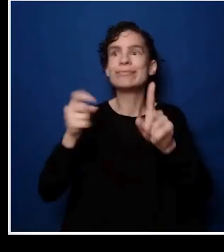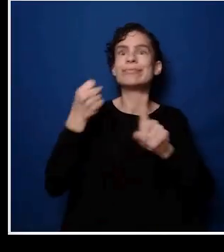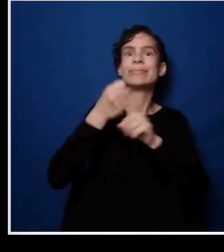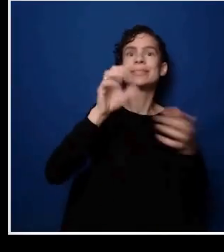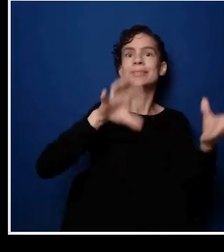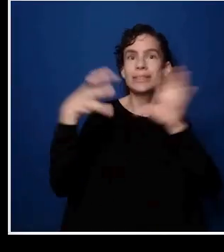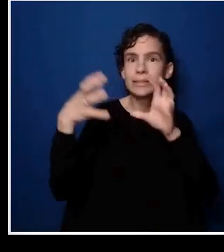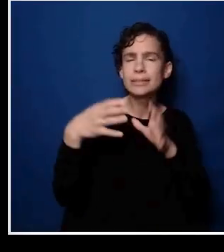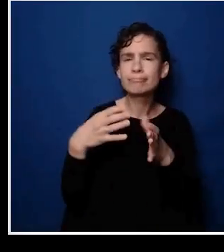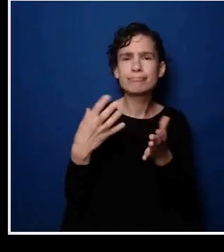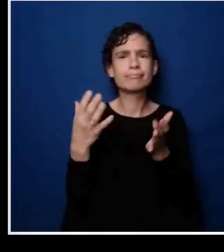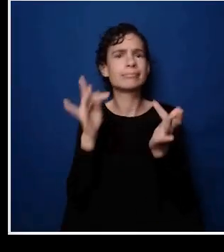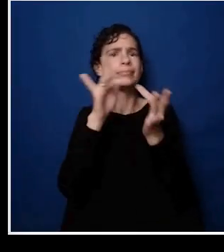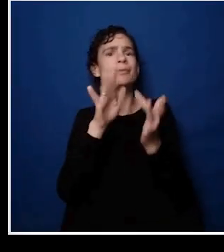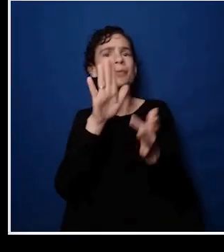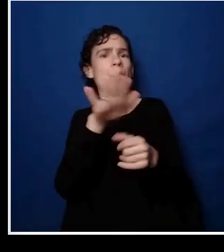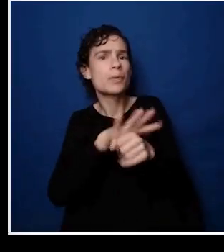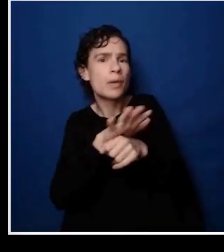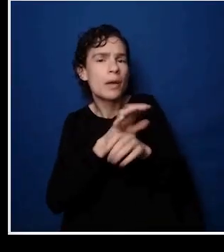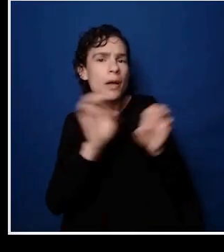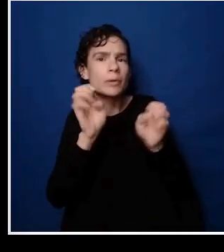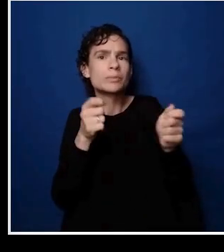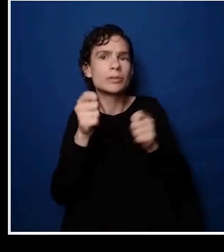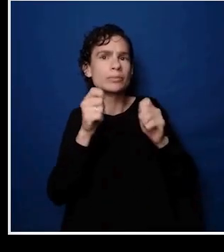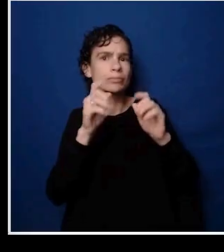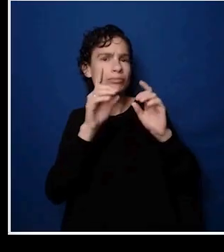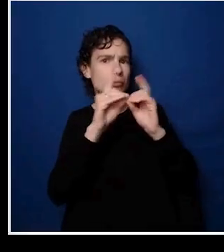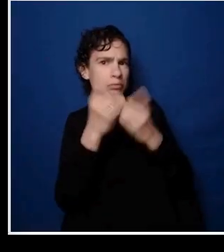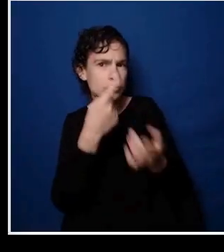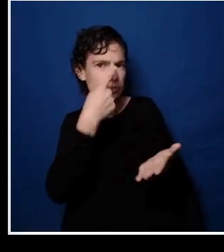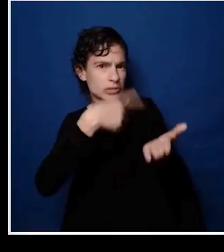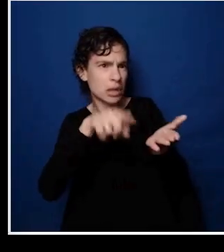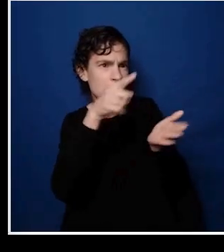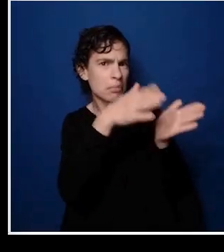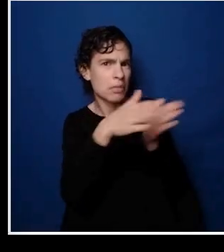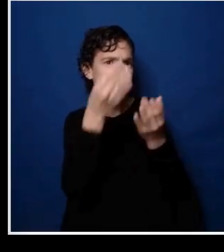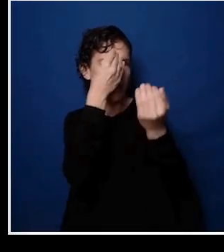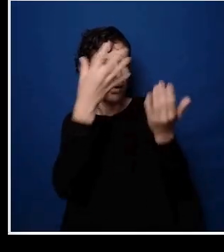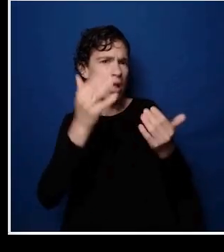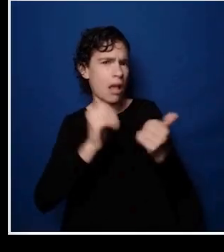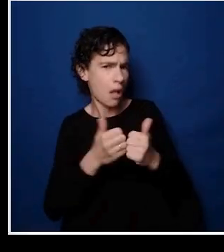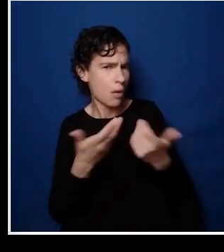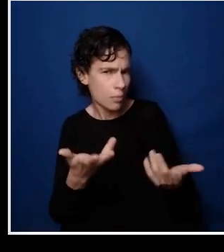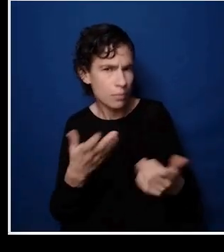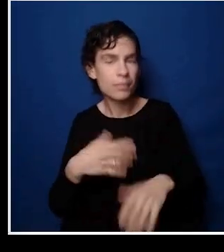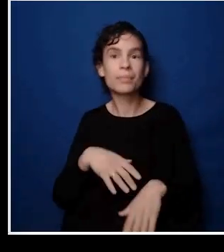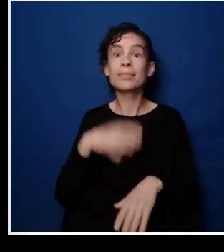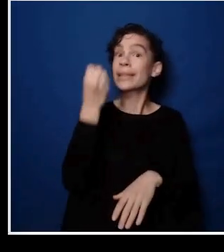to verify how this information will be made public. However, know that public and accessible transportation